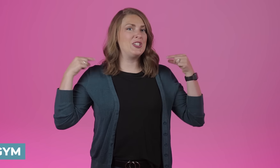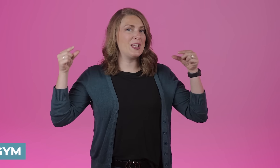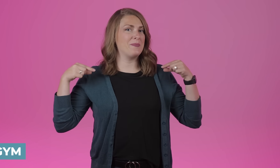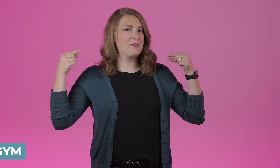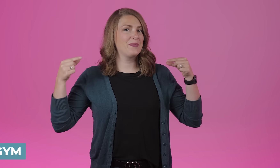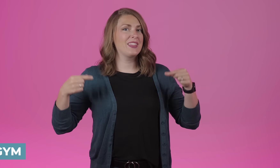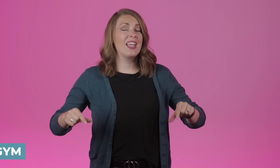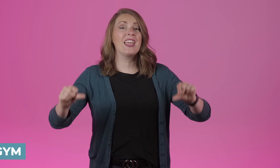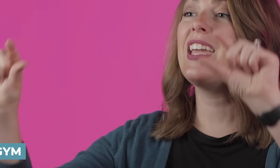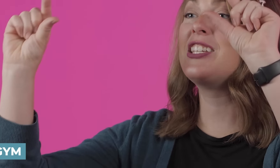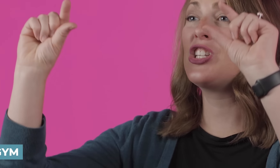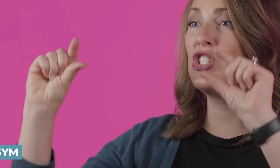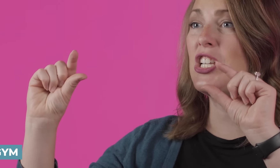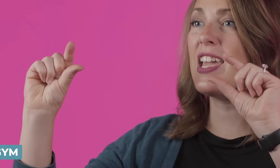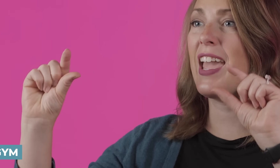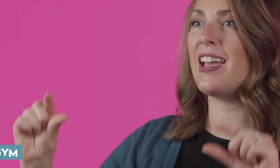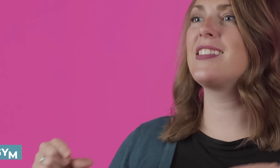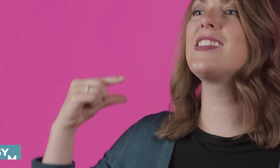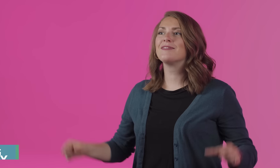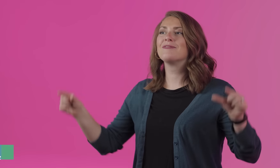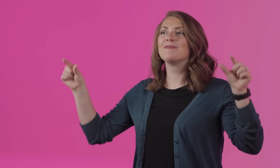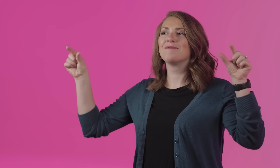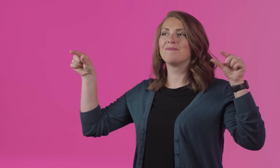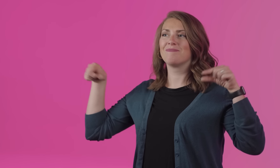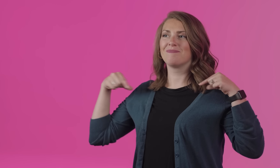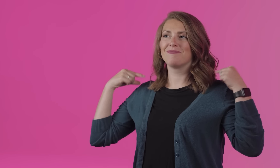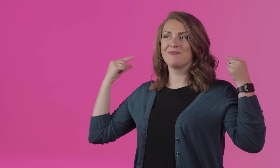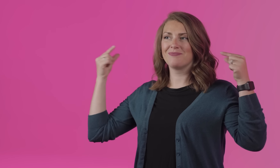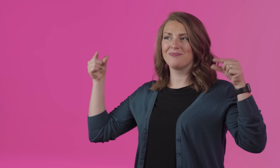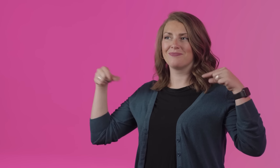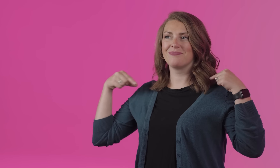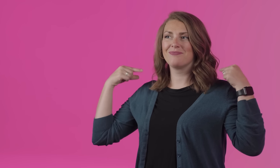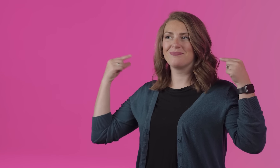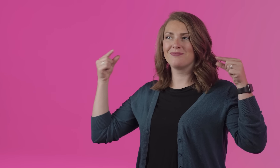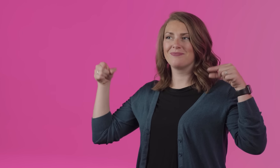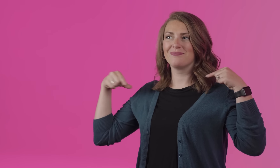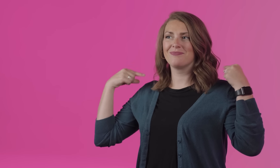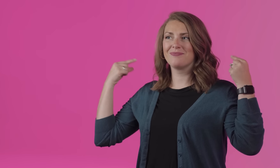Jim. It's g hands moving up and around on your shoulders